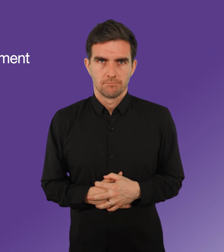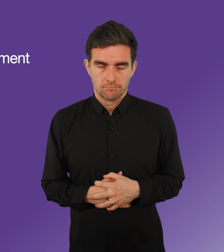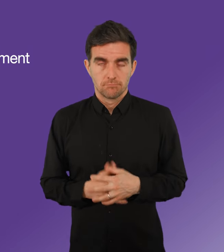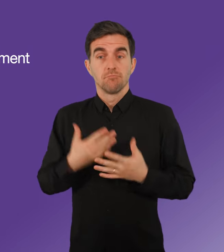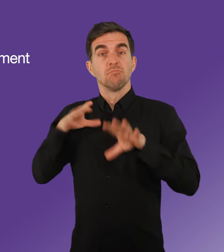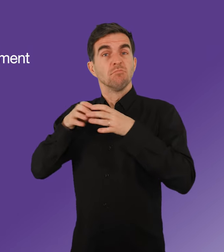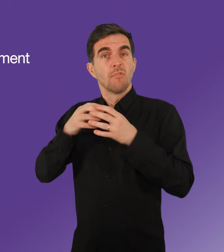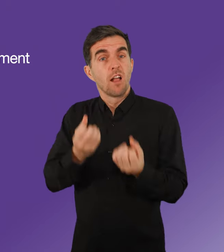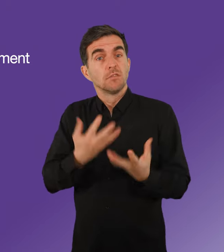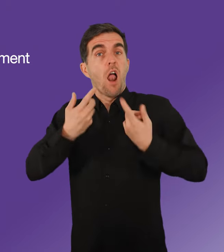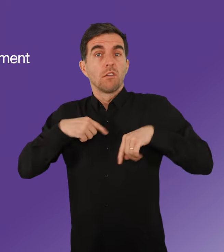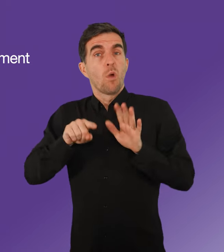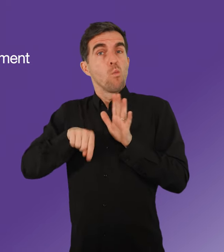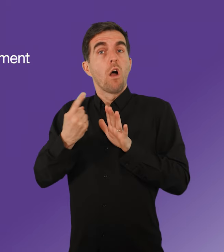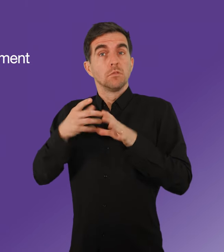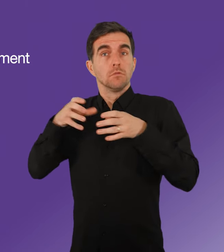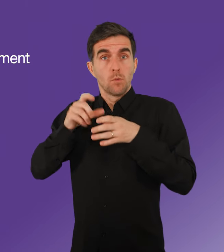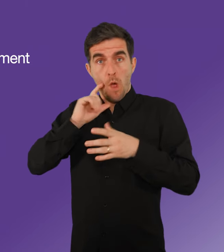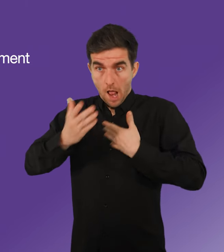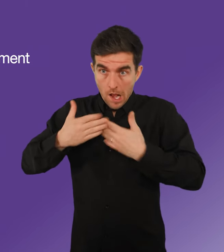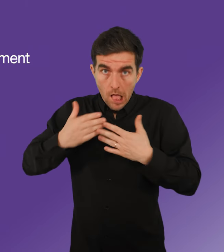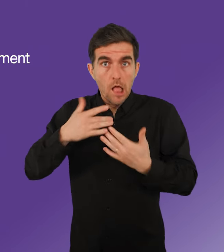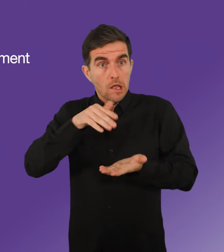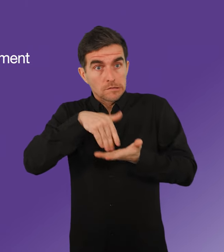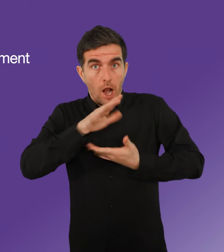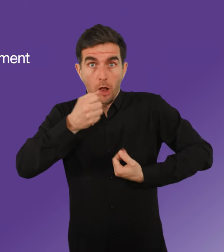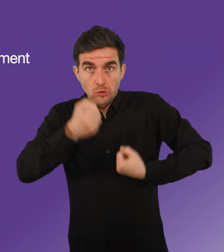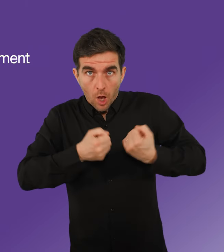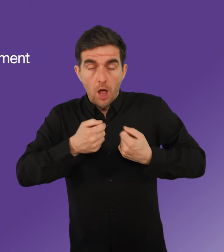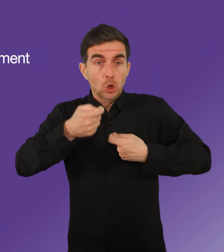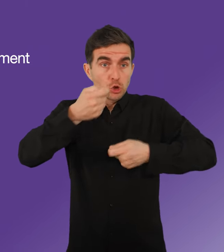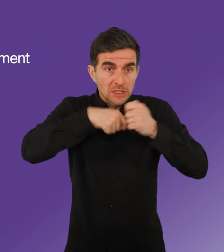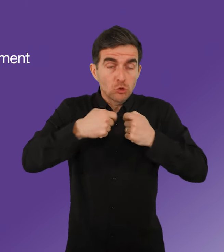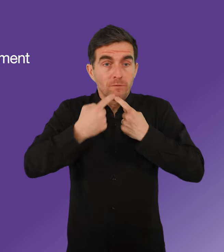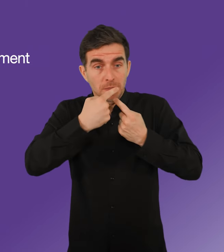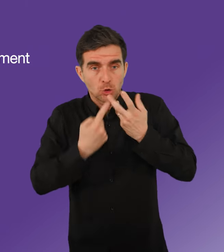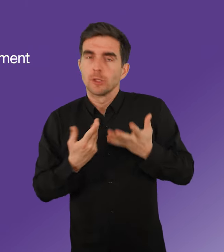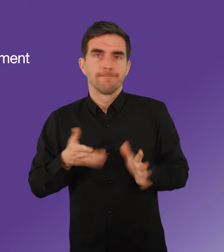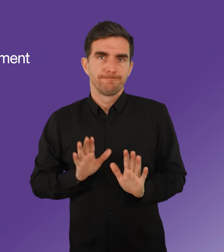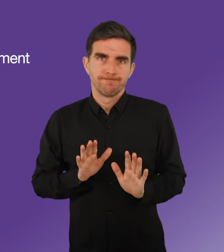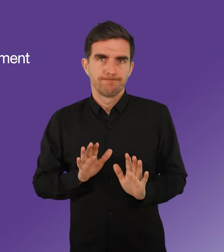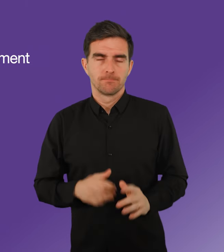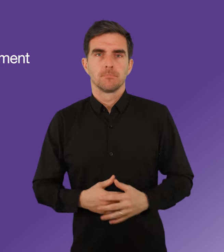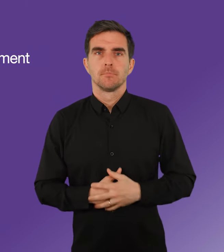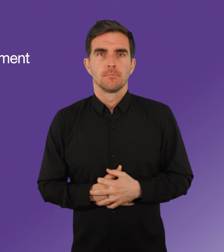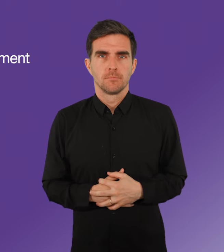Tell Us Once cannot deal with the sale of vehicles or changing details.